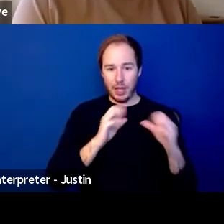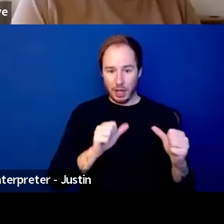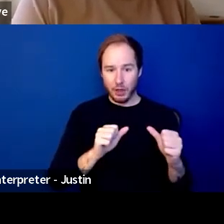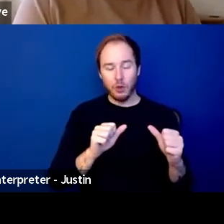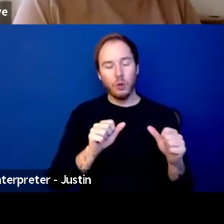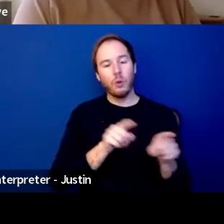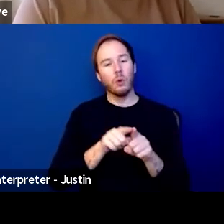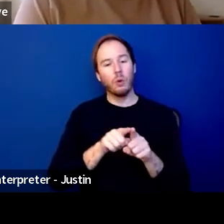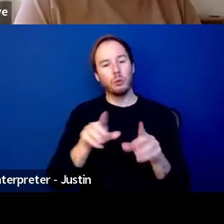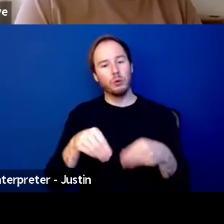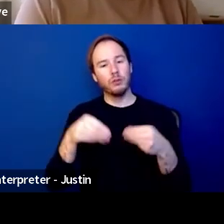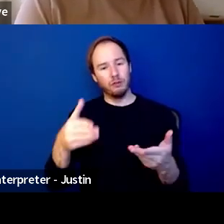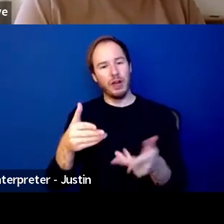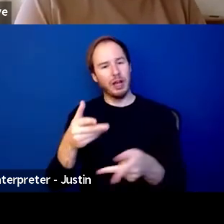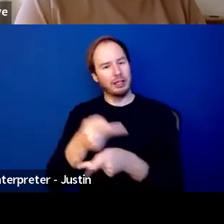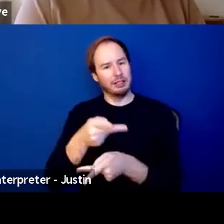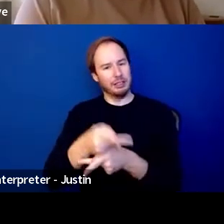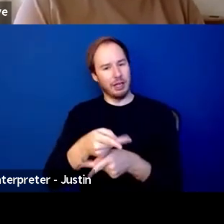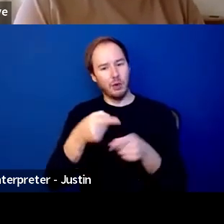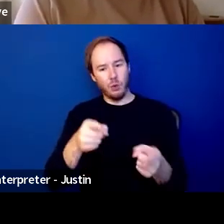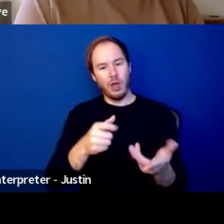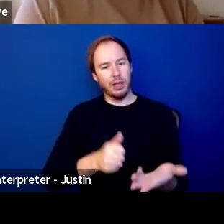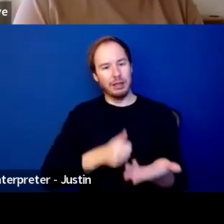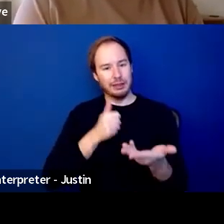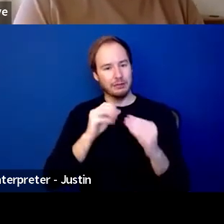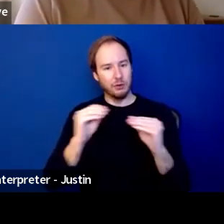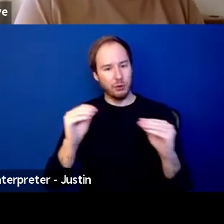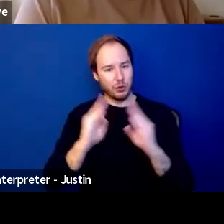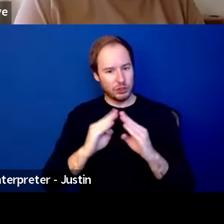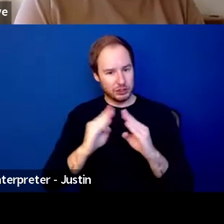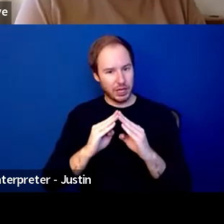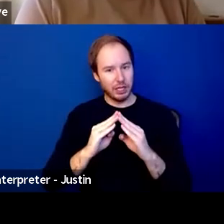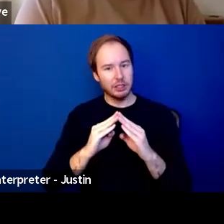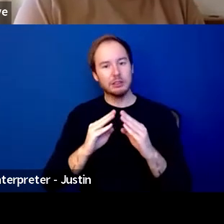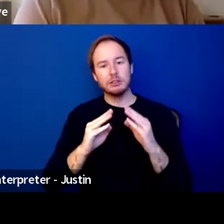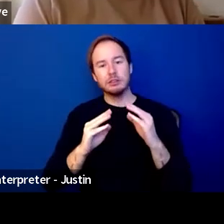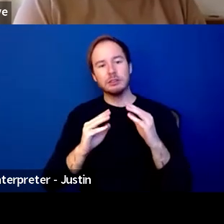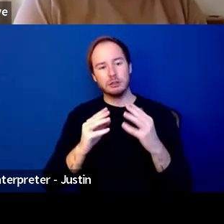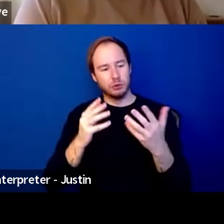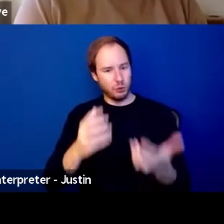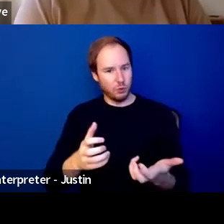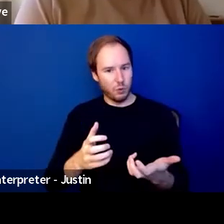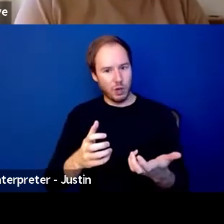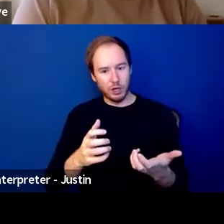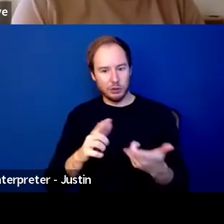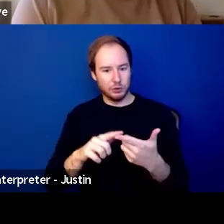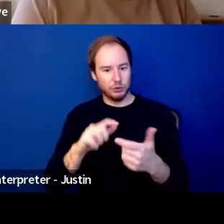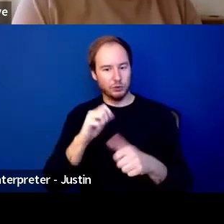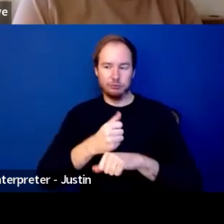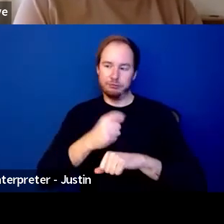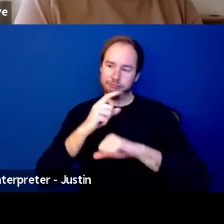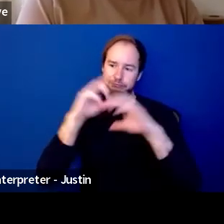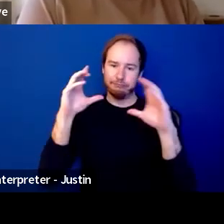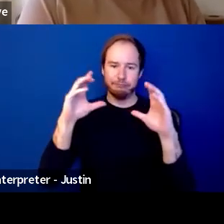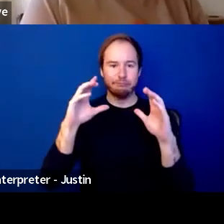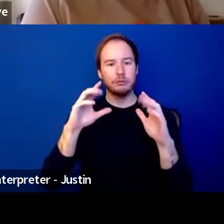some level of care while they're living unsheltered, but also wanting to kind of set the stage or make connections for additional follow-up care.